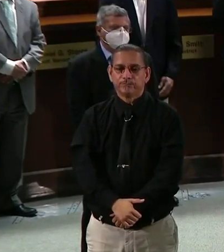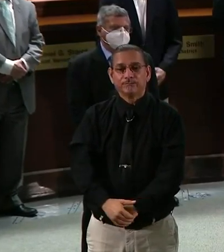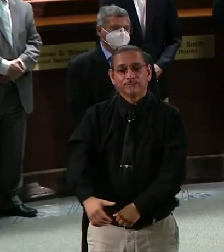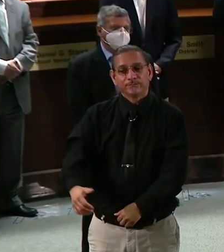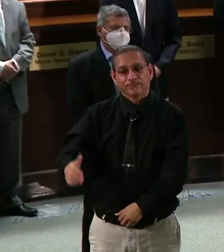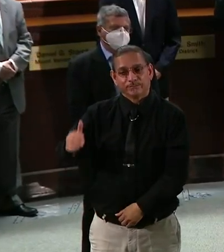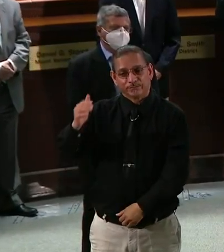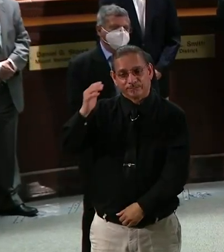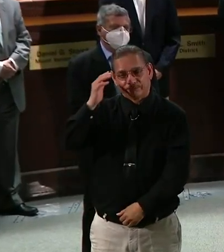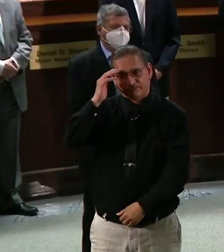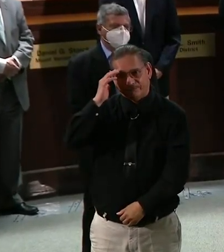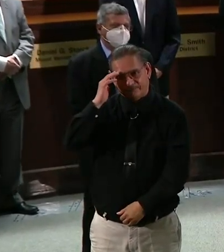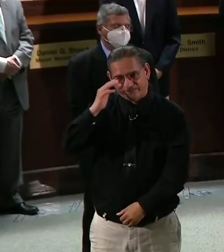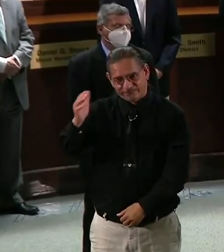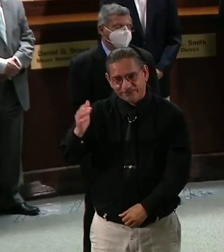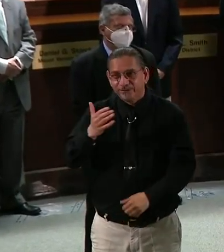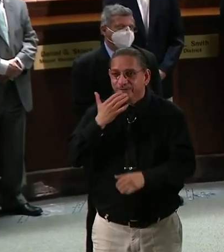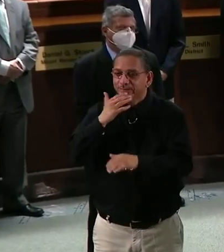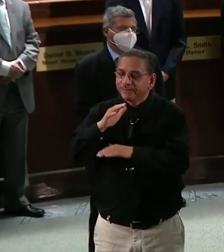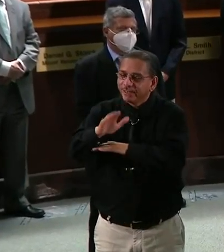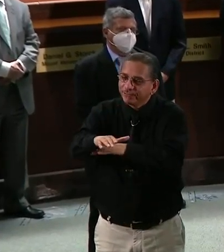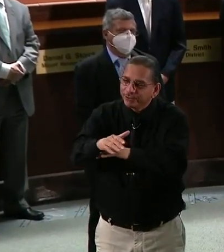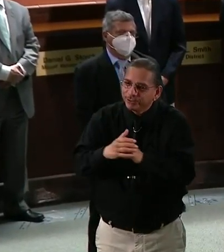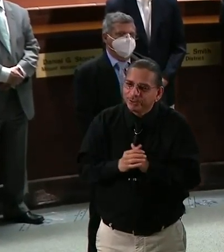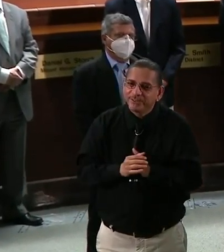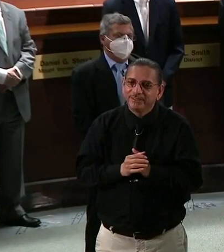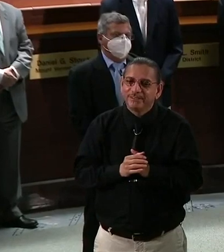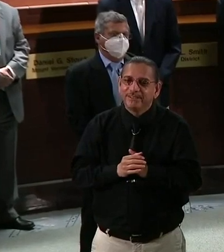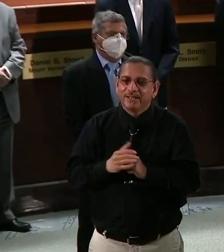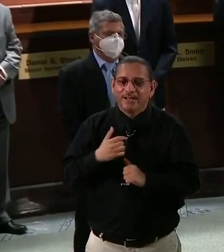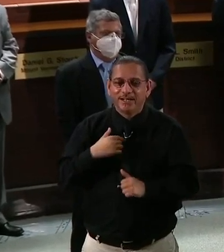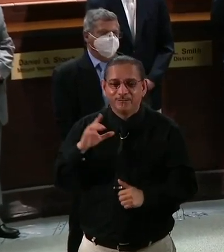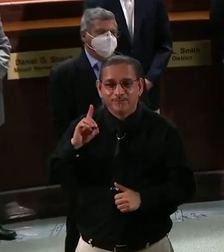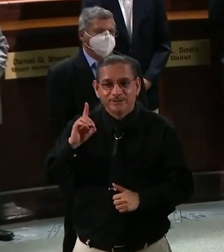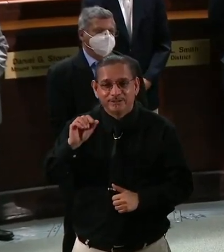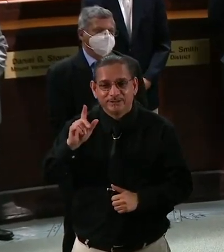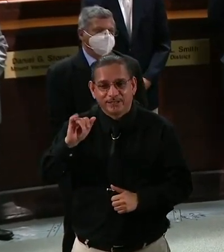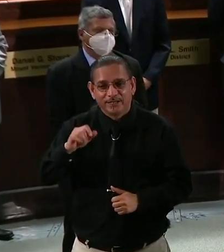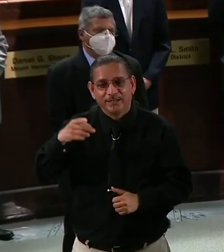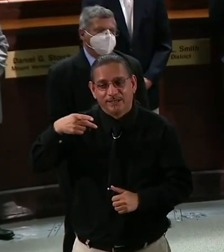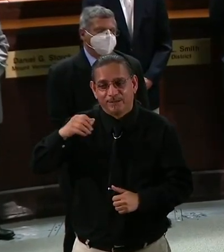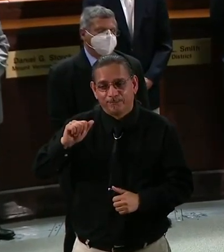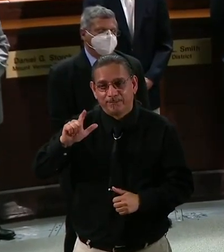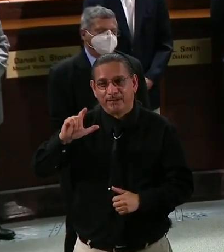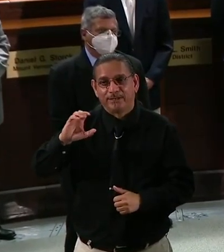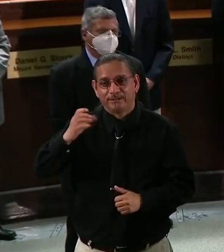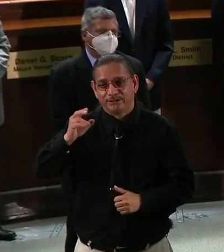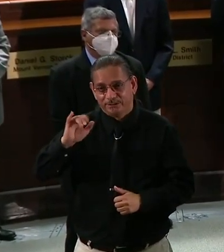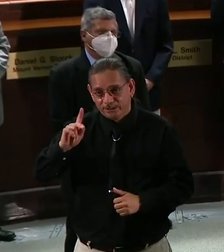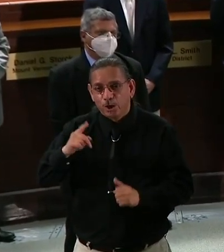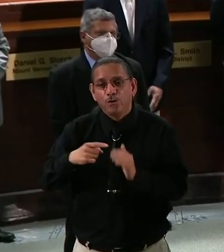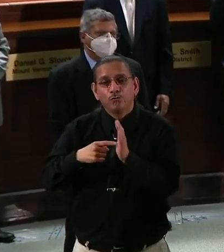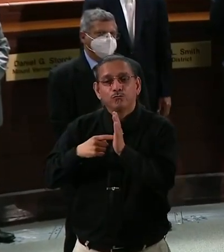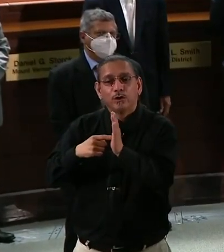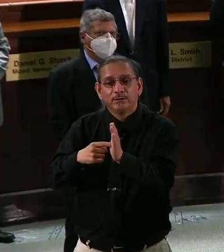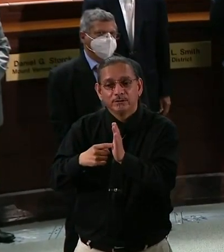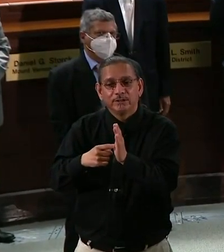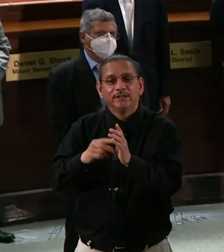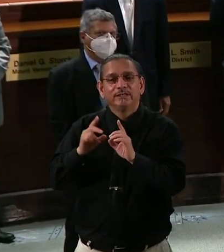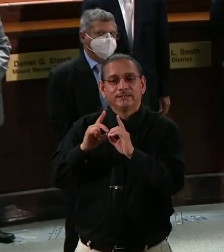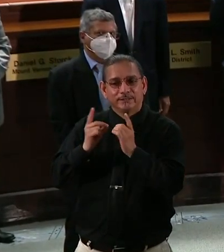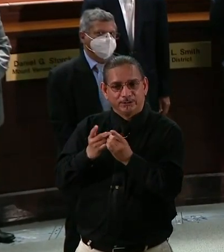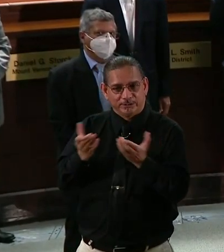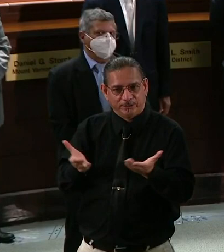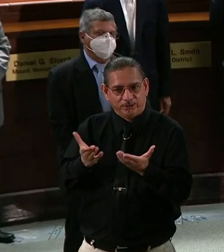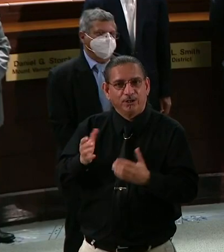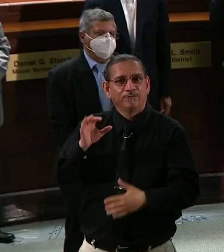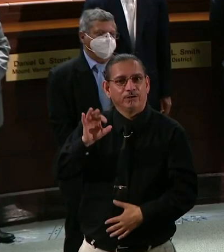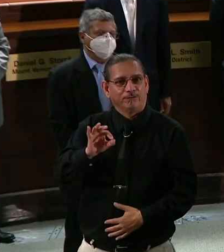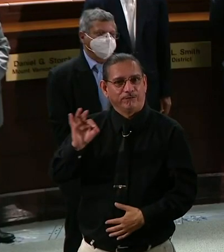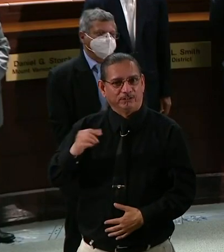ABOUT CAN STEP. HELLO WHEN IT.